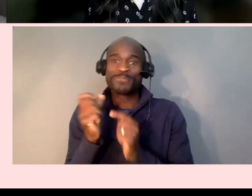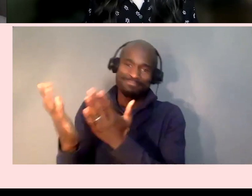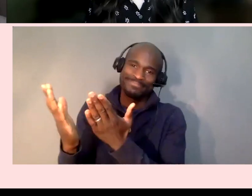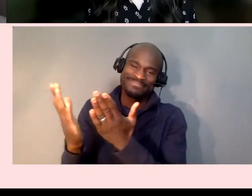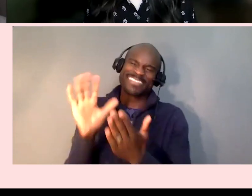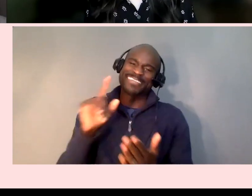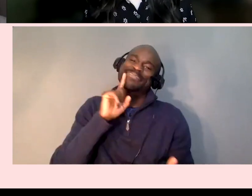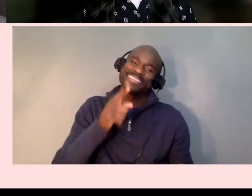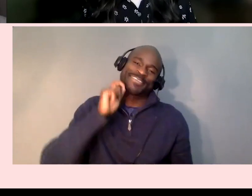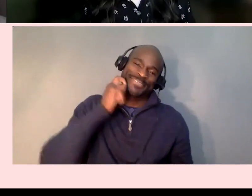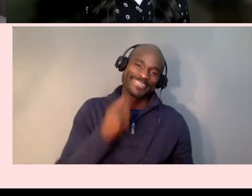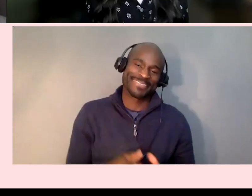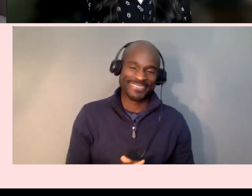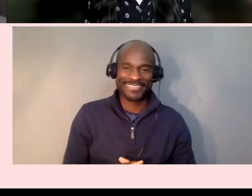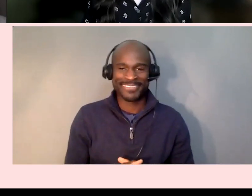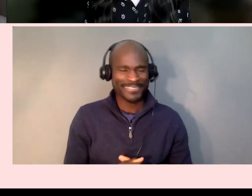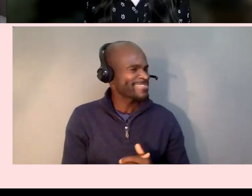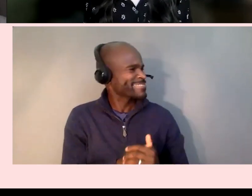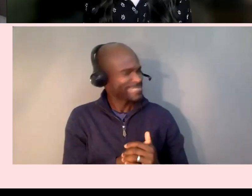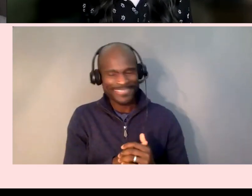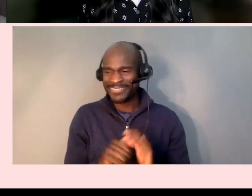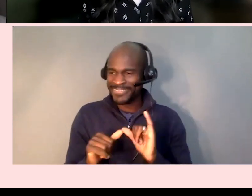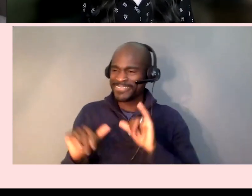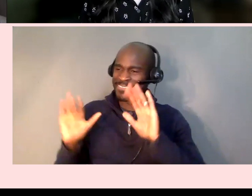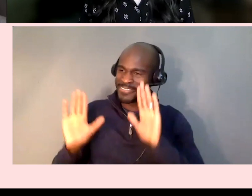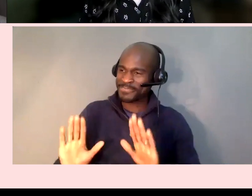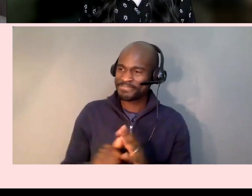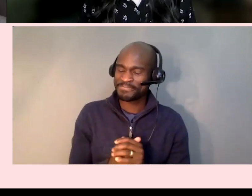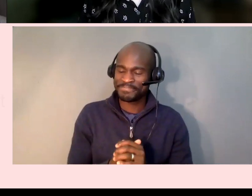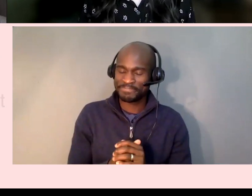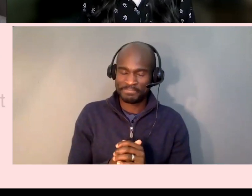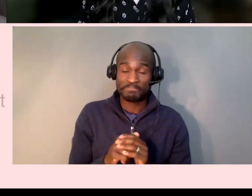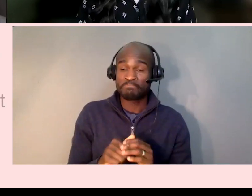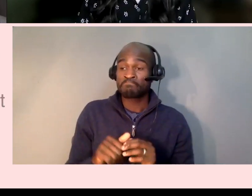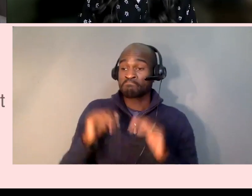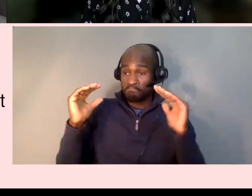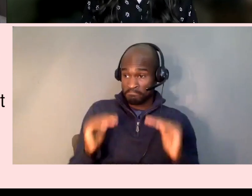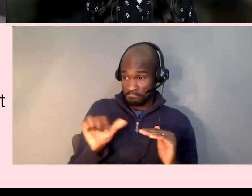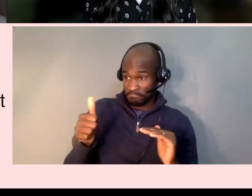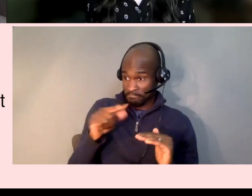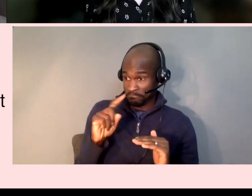That's awesome! um Our other question was um what advice would you give to